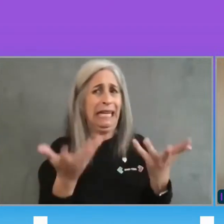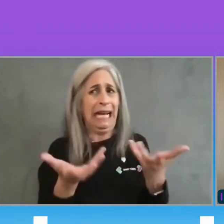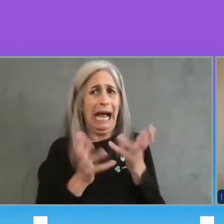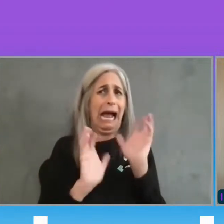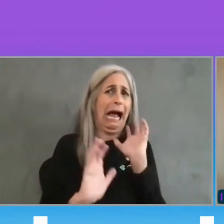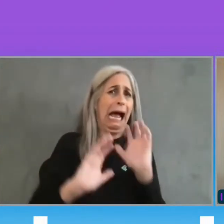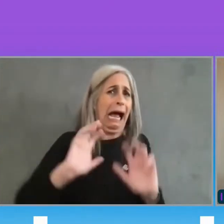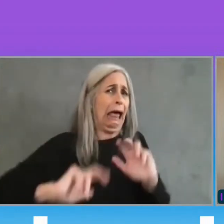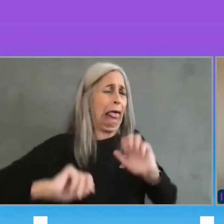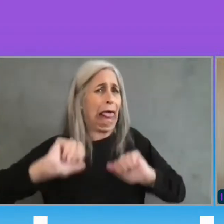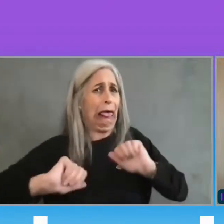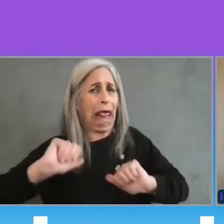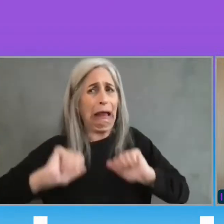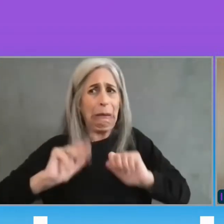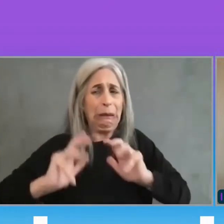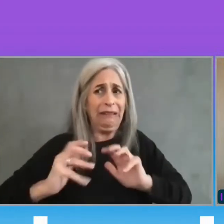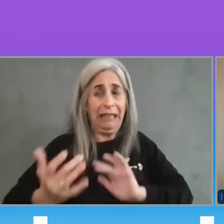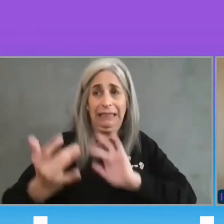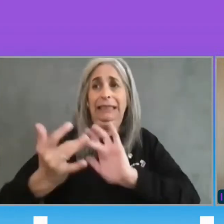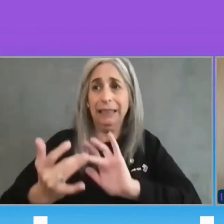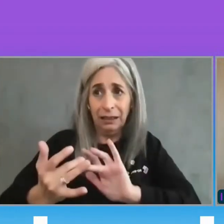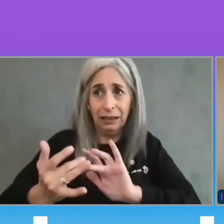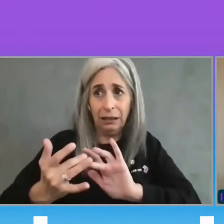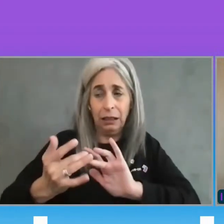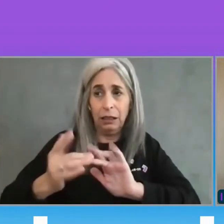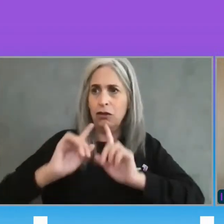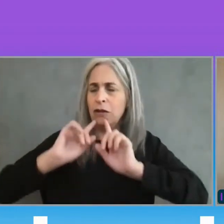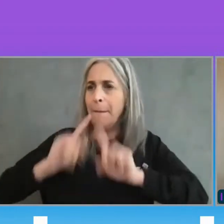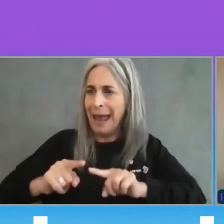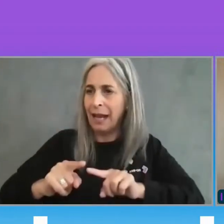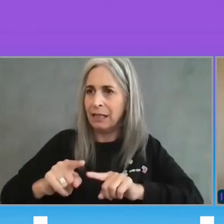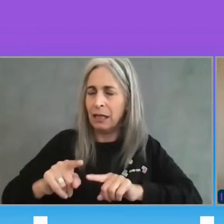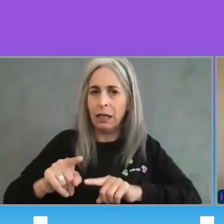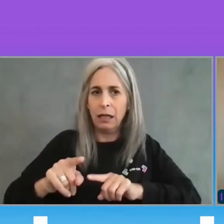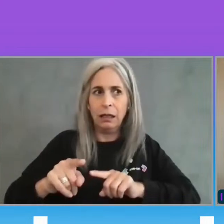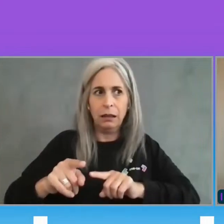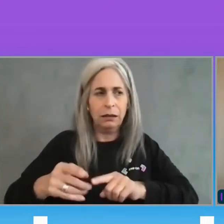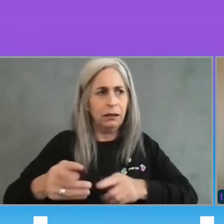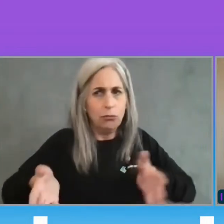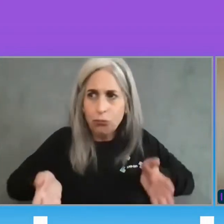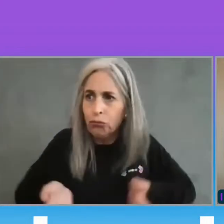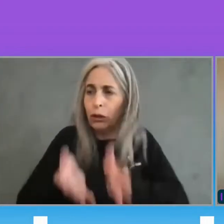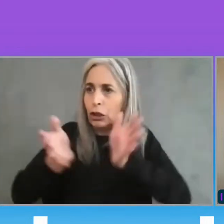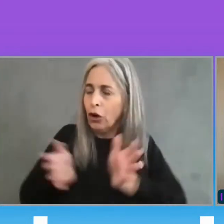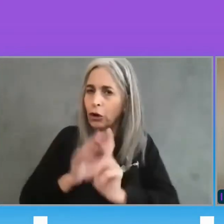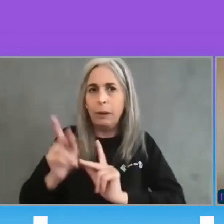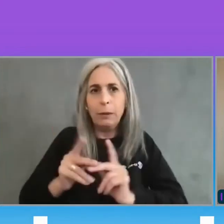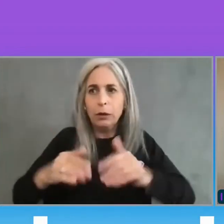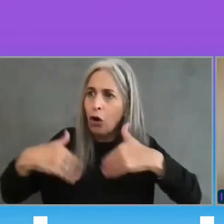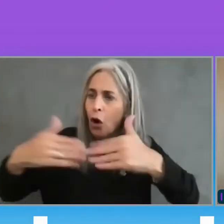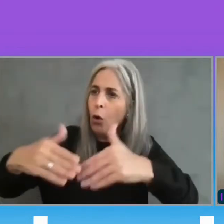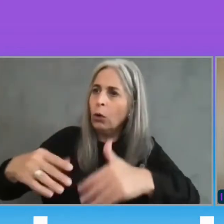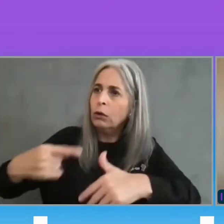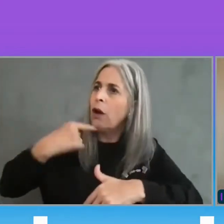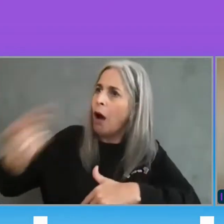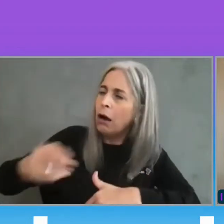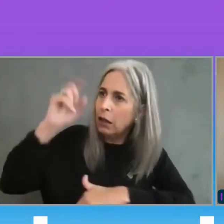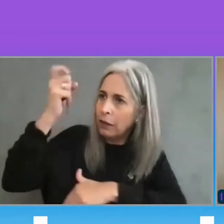to reach out and insist and demand. And I always take the view. Speak up to power. Don't